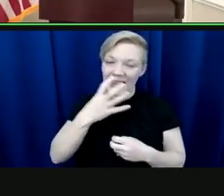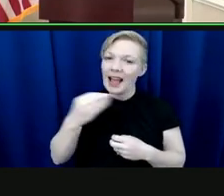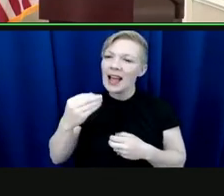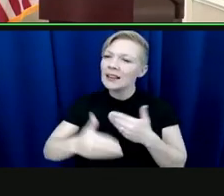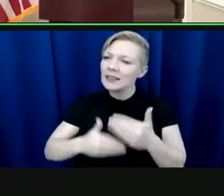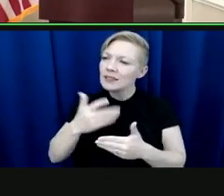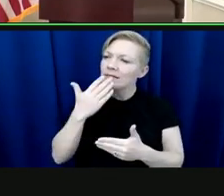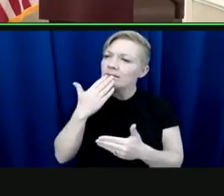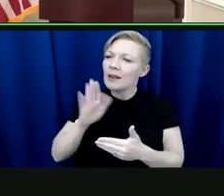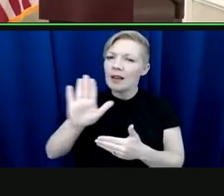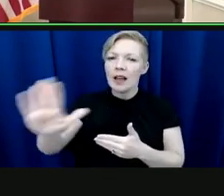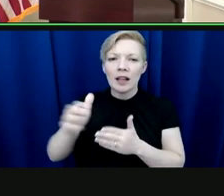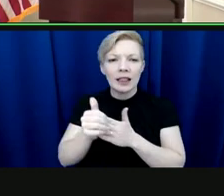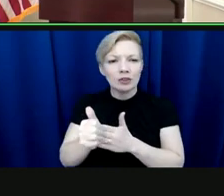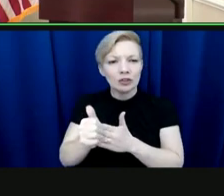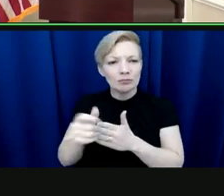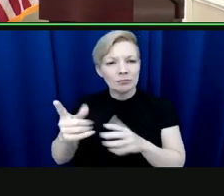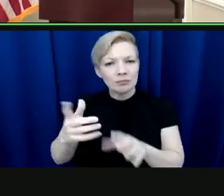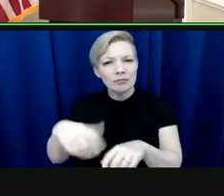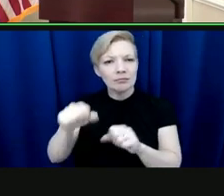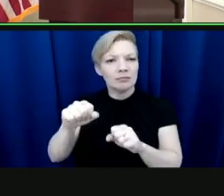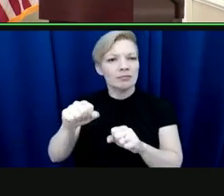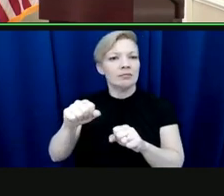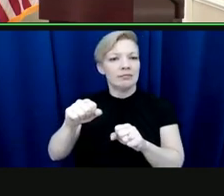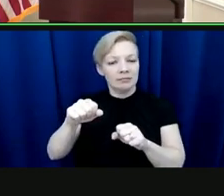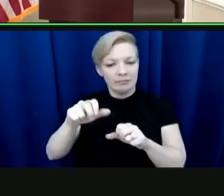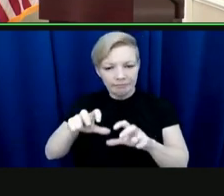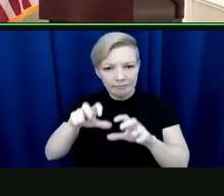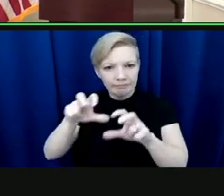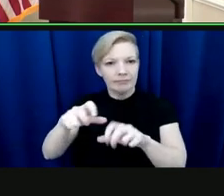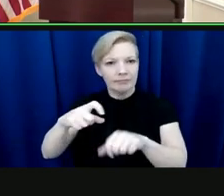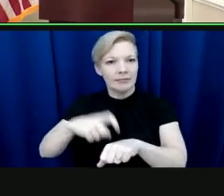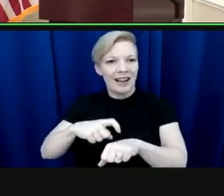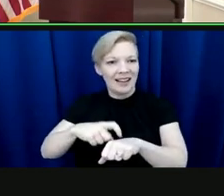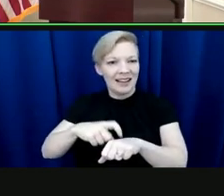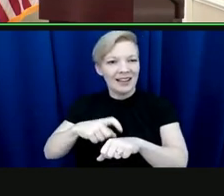for really spending the time to invest in putting on really good programing.